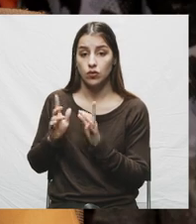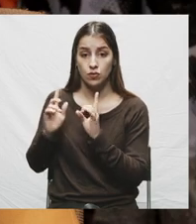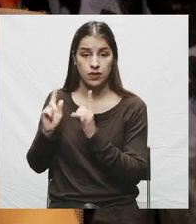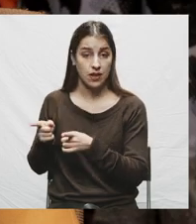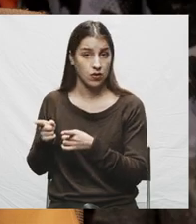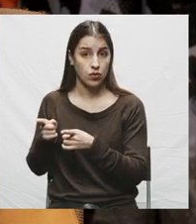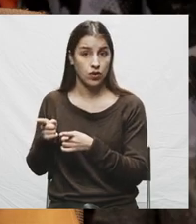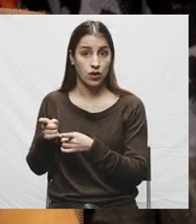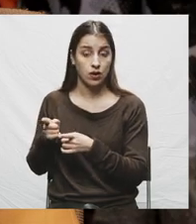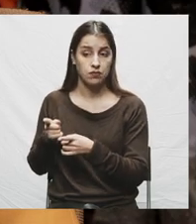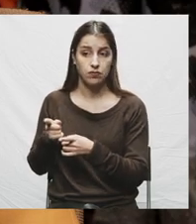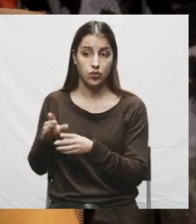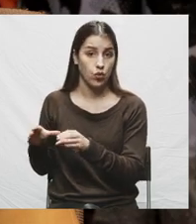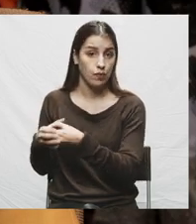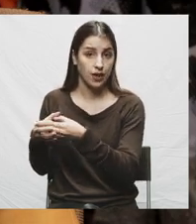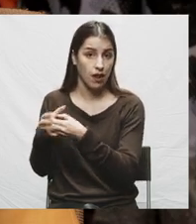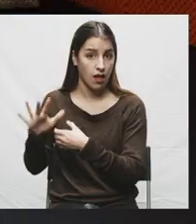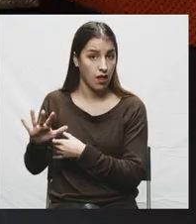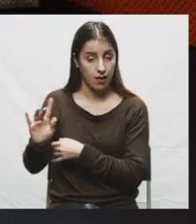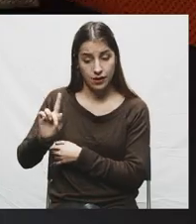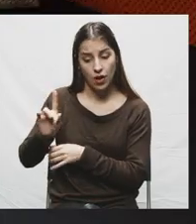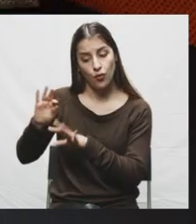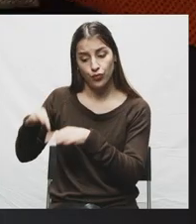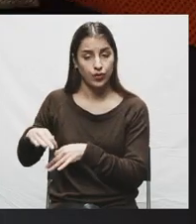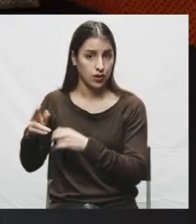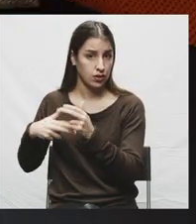that were just starting. The Company was not even there yet, they were ending construction works.